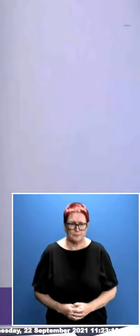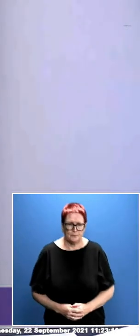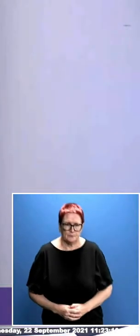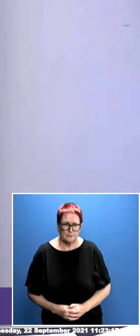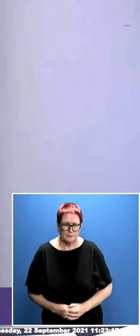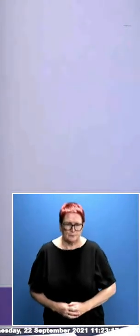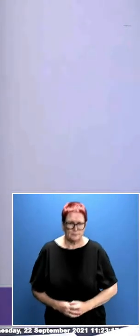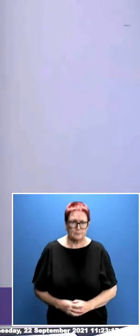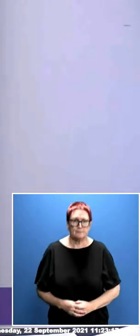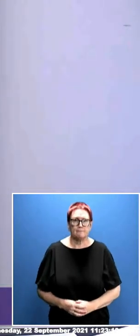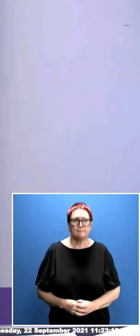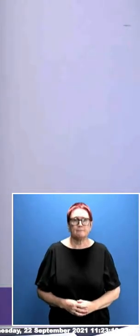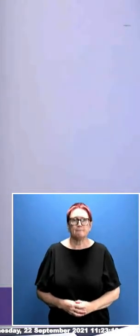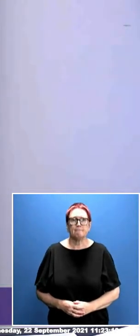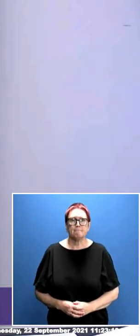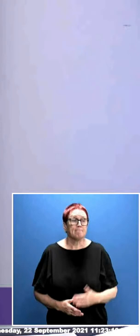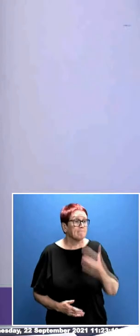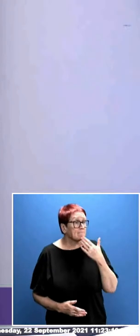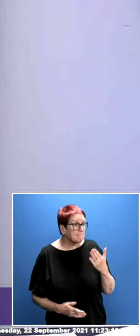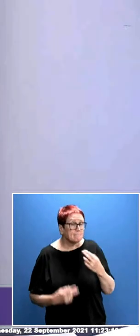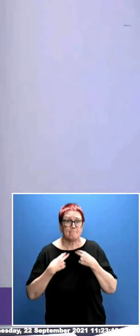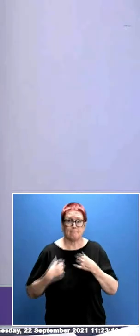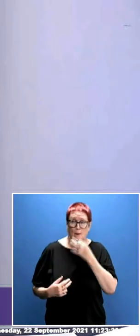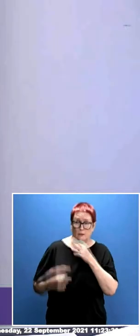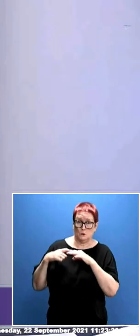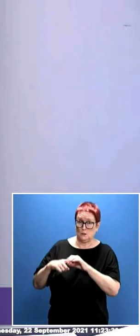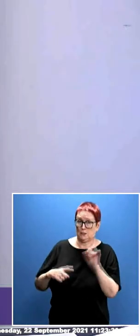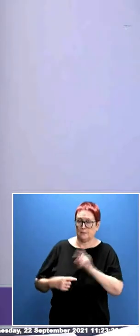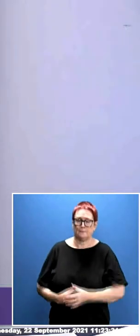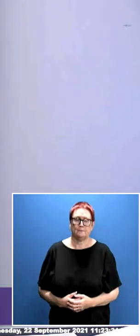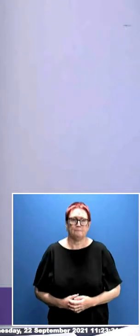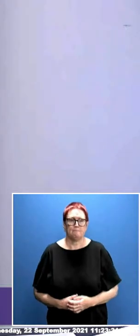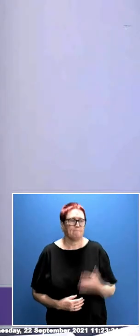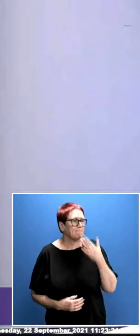Now, Mr Crowley will ask you some questions. Thank you, Chair.